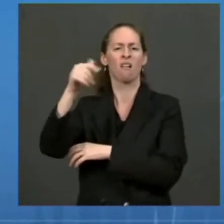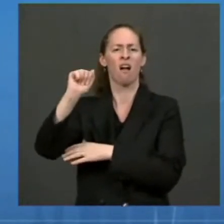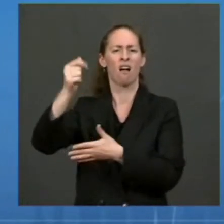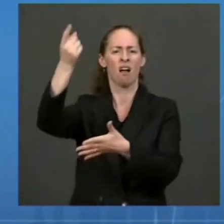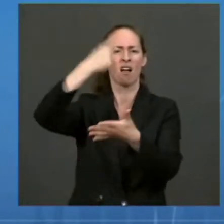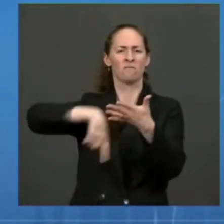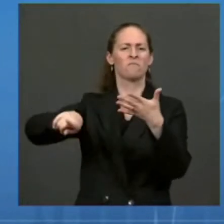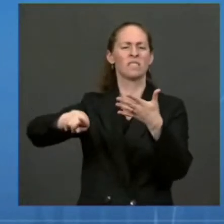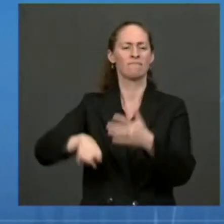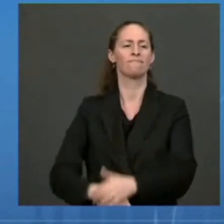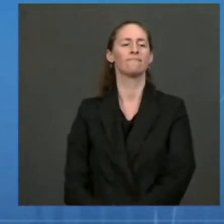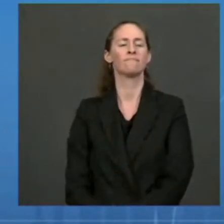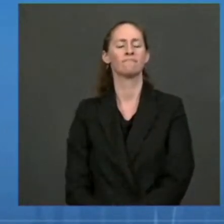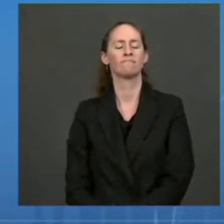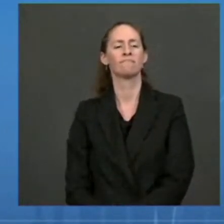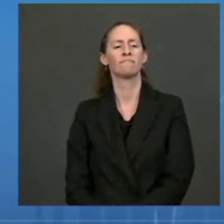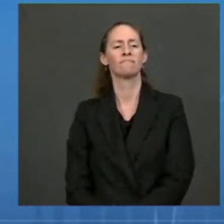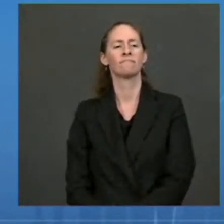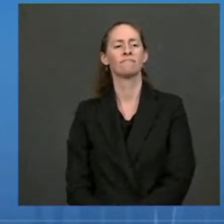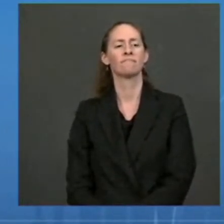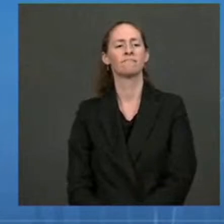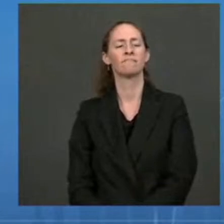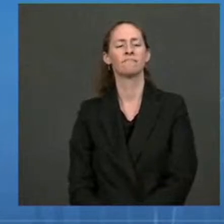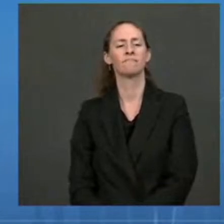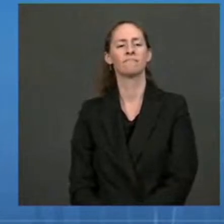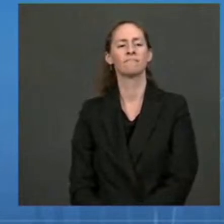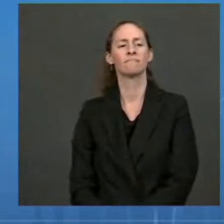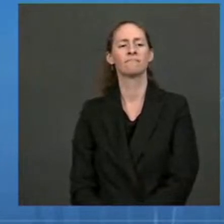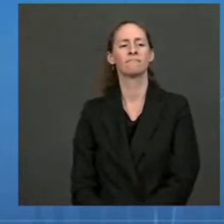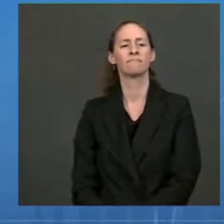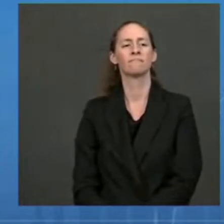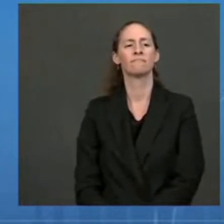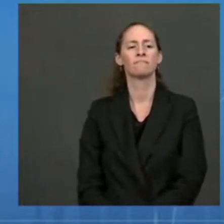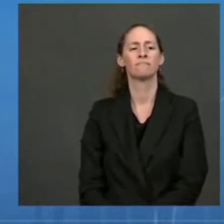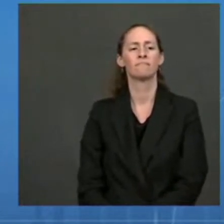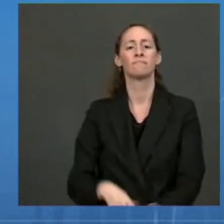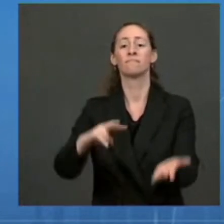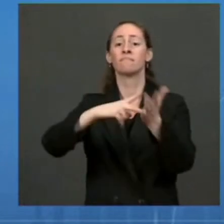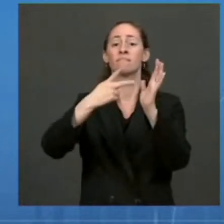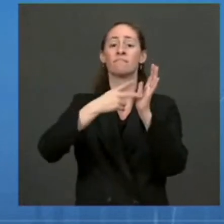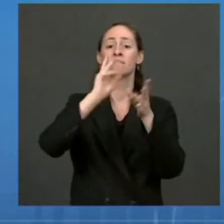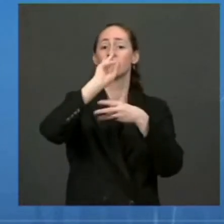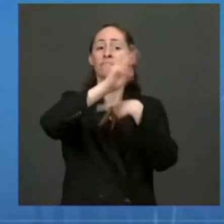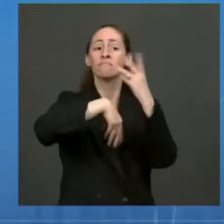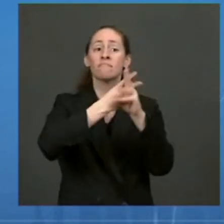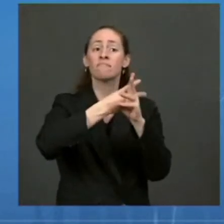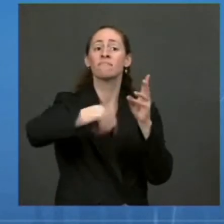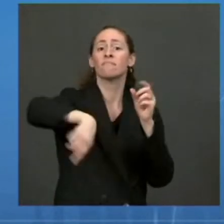CONVERSATION NEXT WEEK.